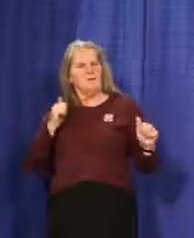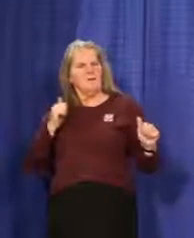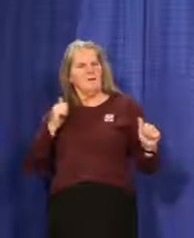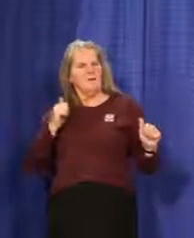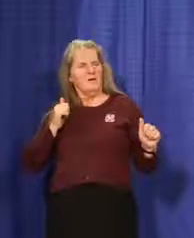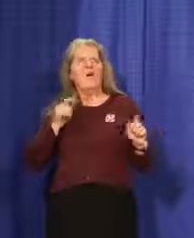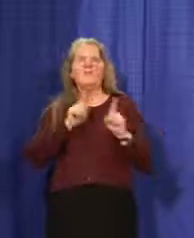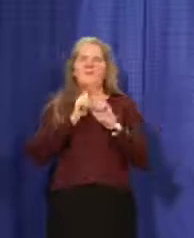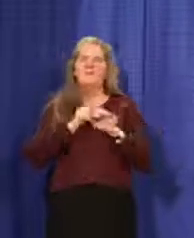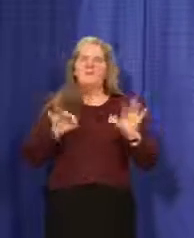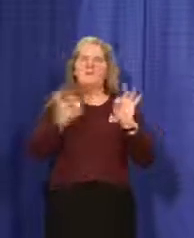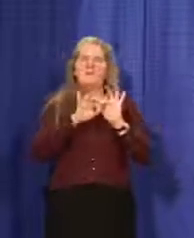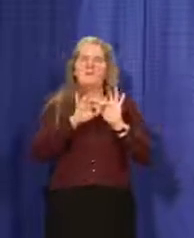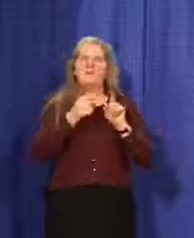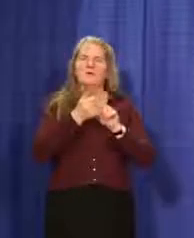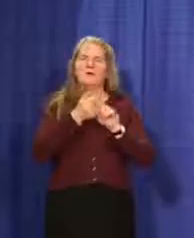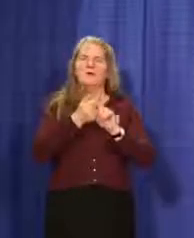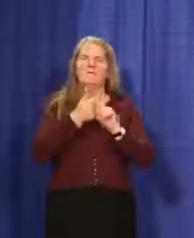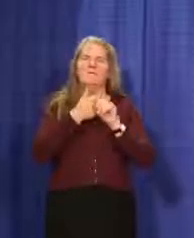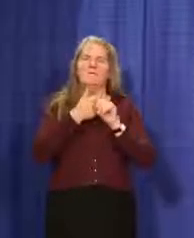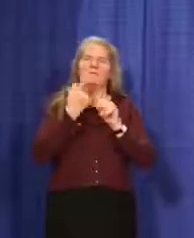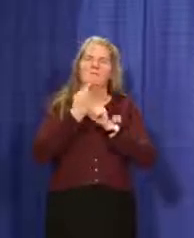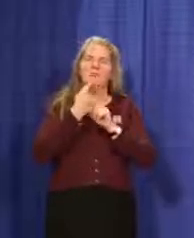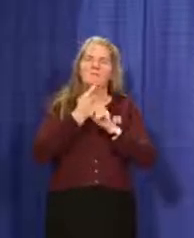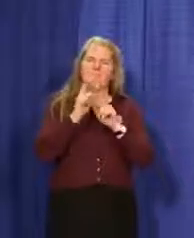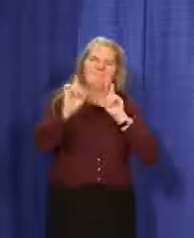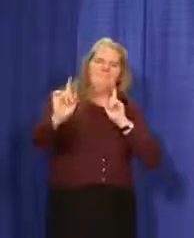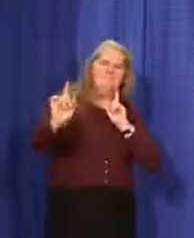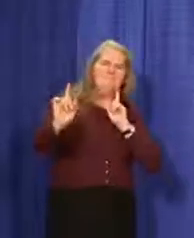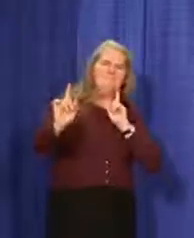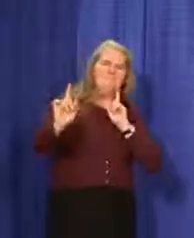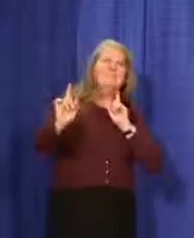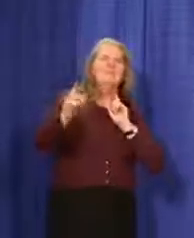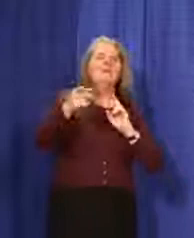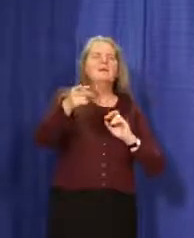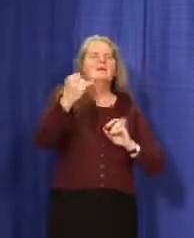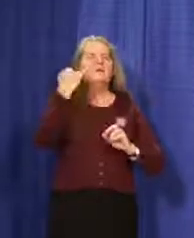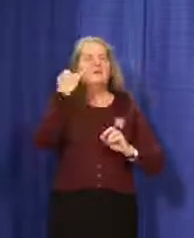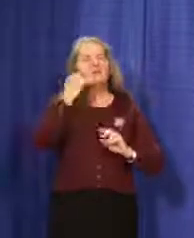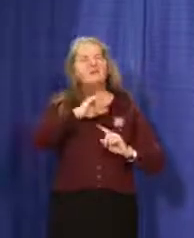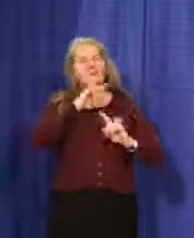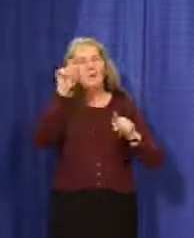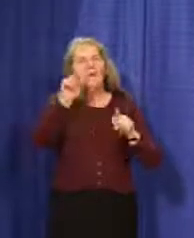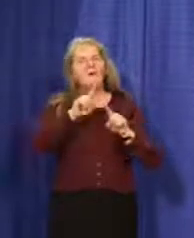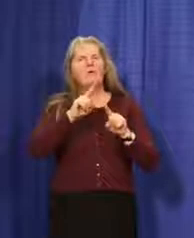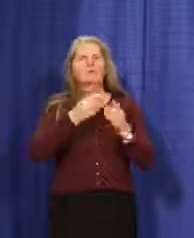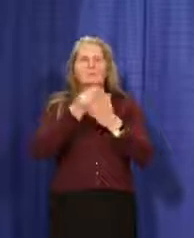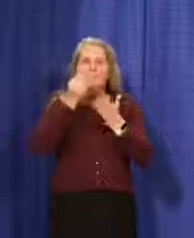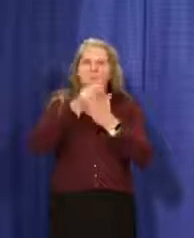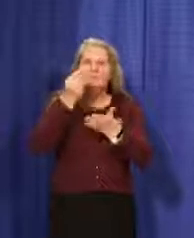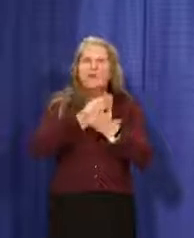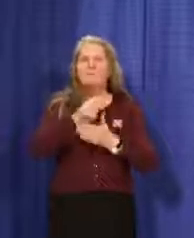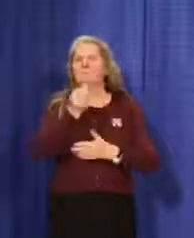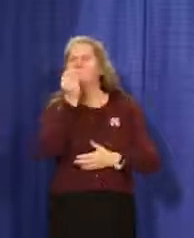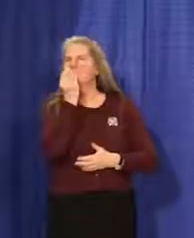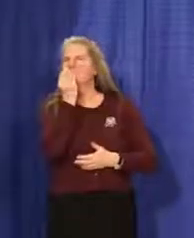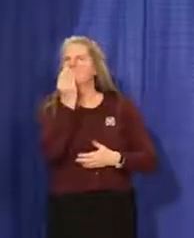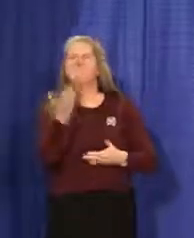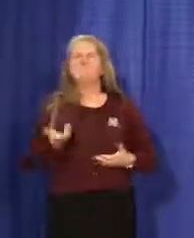about observing safe spacing. Make sure that if you're going to the grocery store in you're